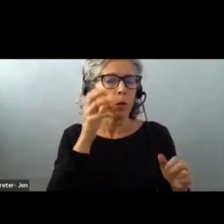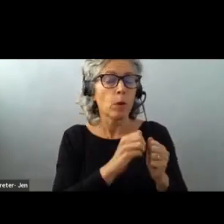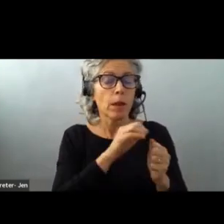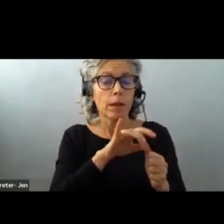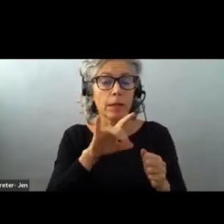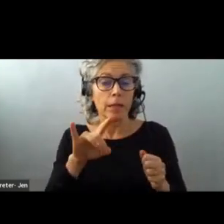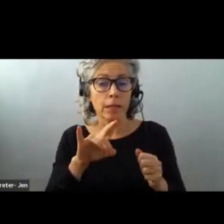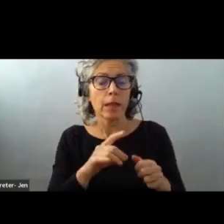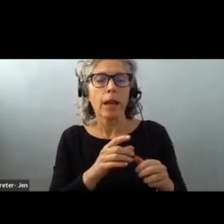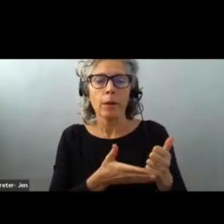keep custody of her children.